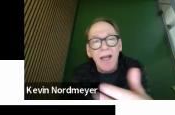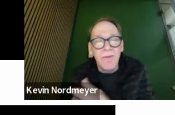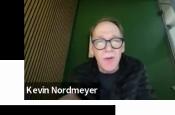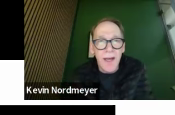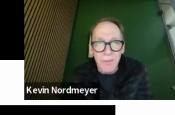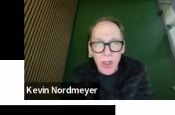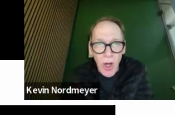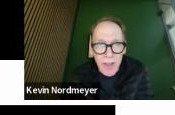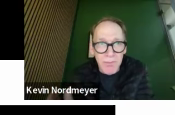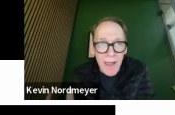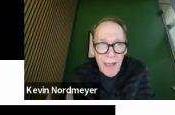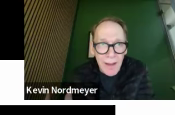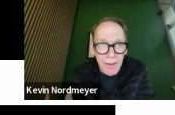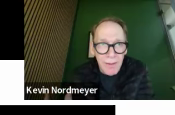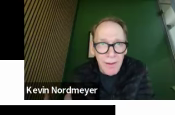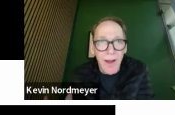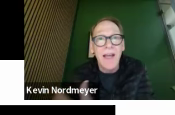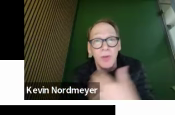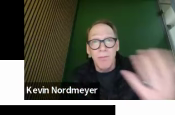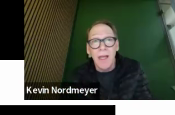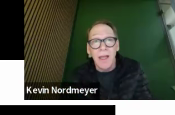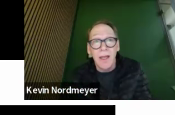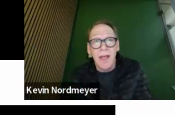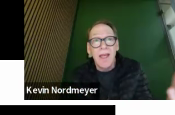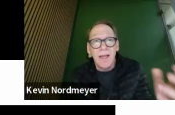None of those items cost money, extra money.